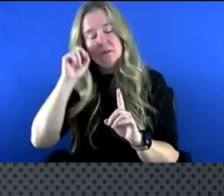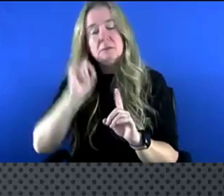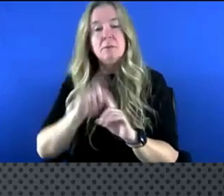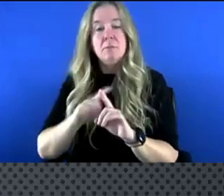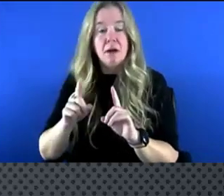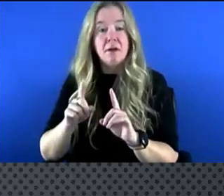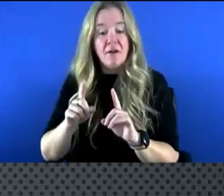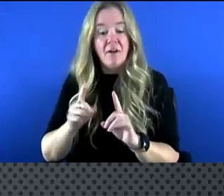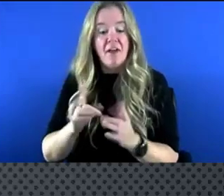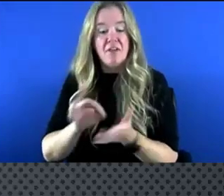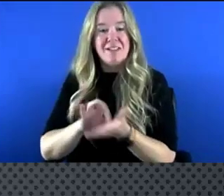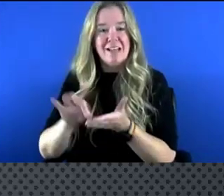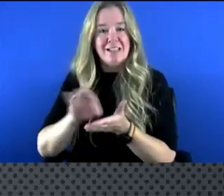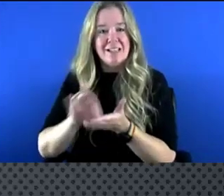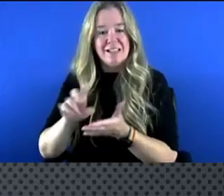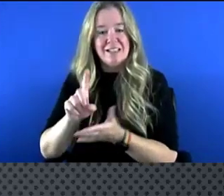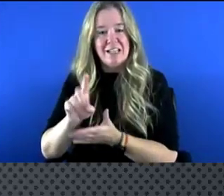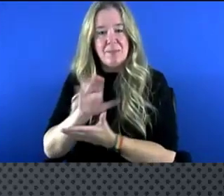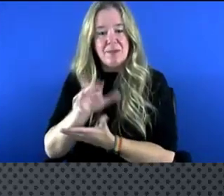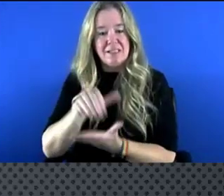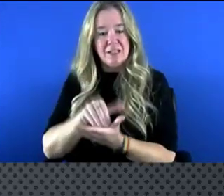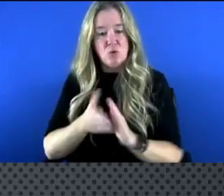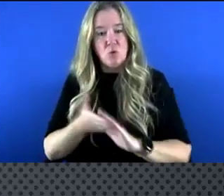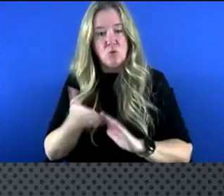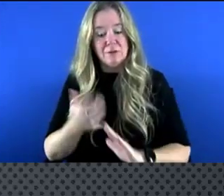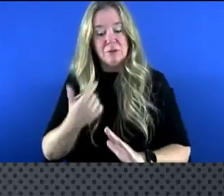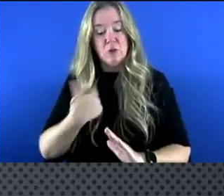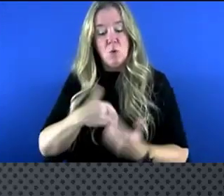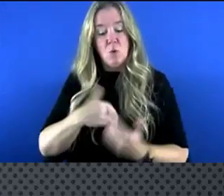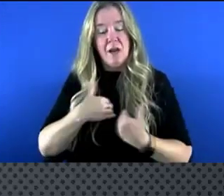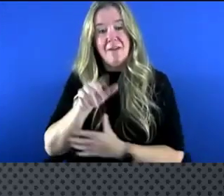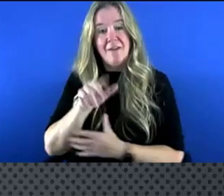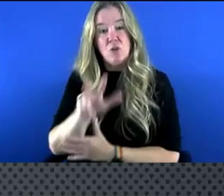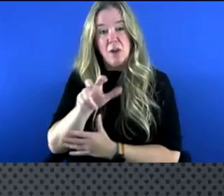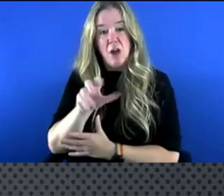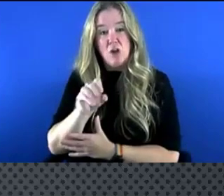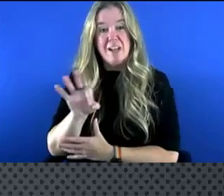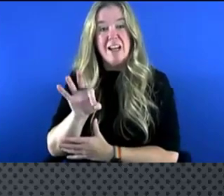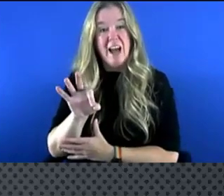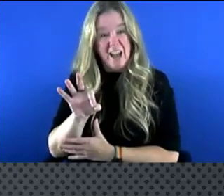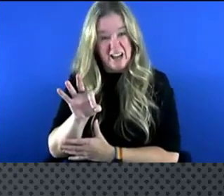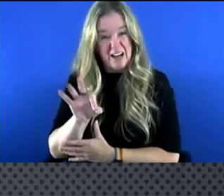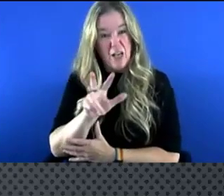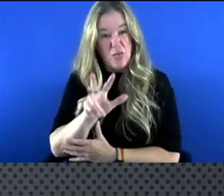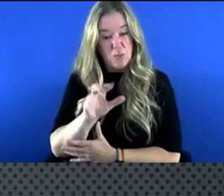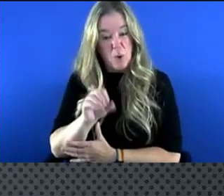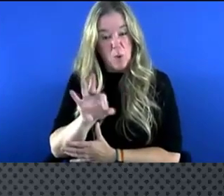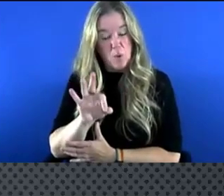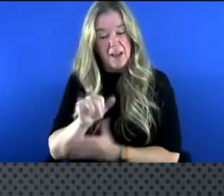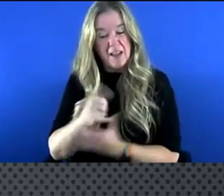the census that DB Central conducts, we have 309, which is still tiny, right?